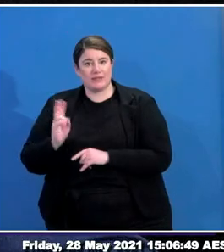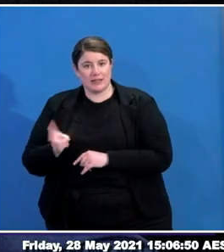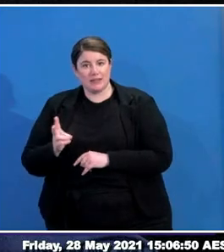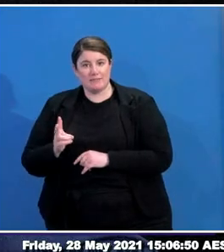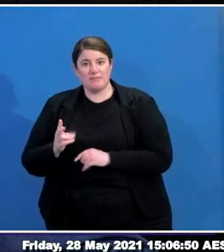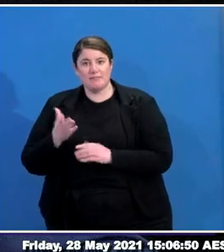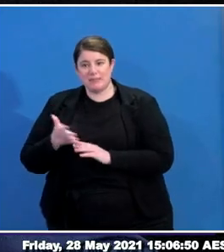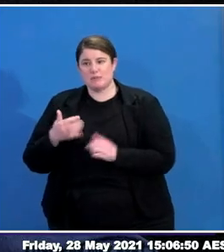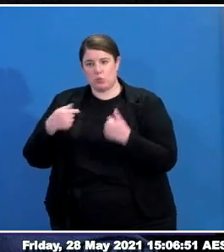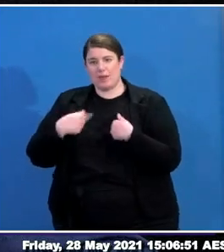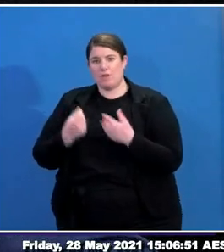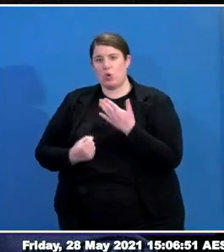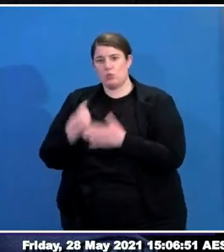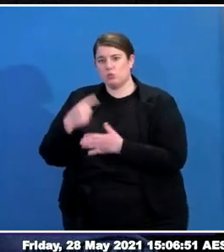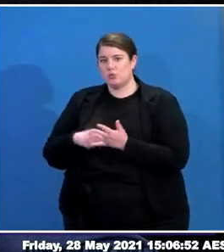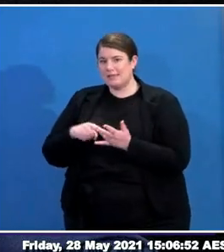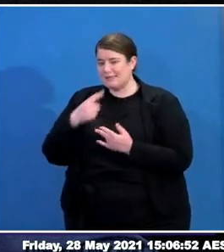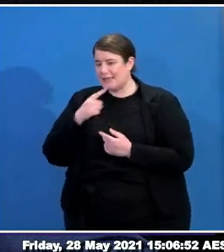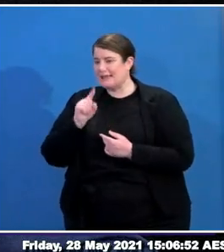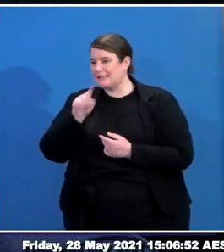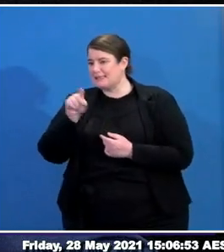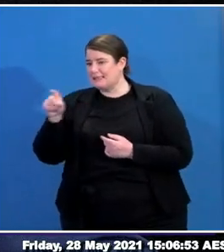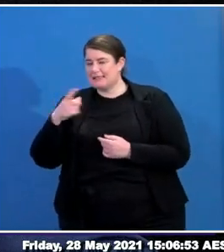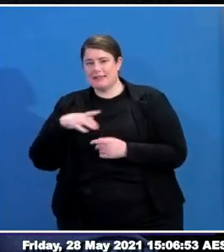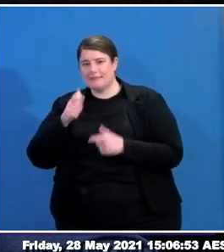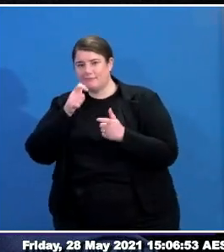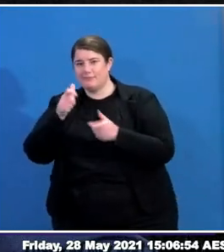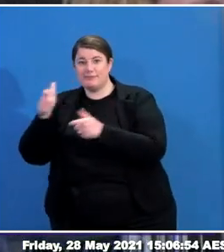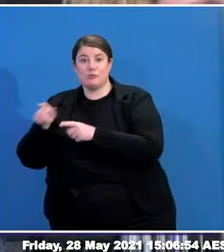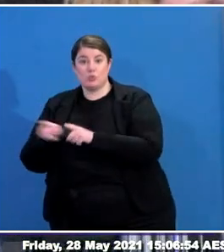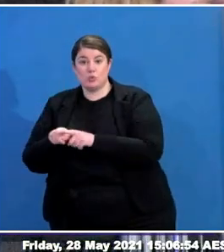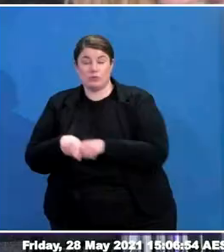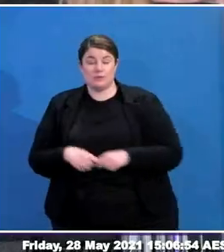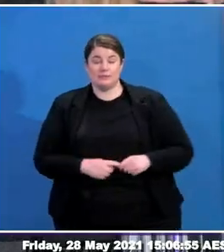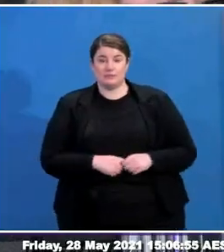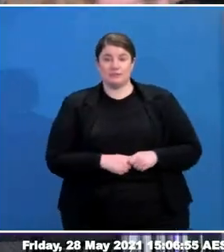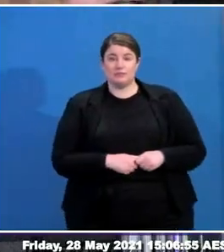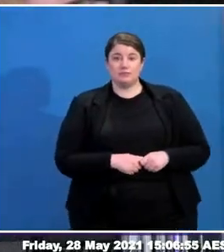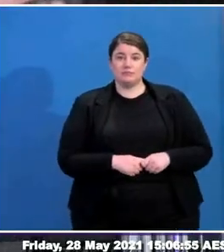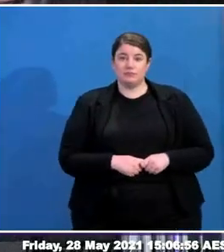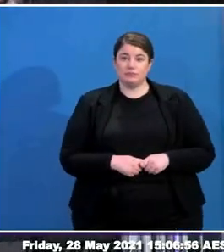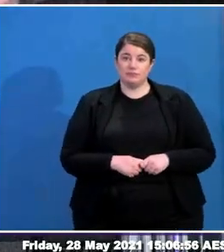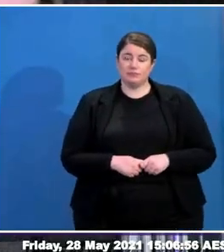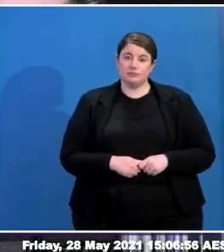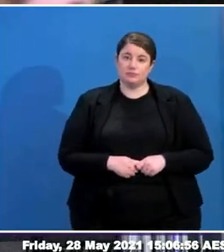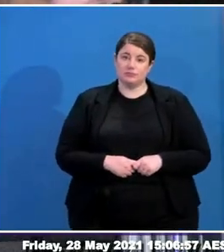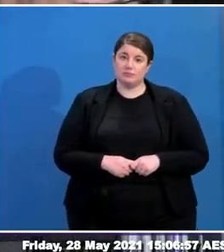for the Commission to flag other matters it may be concerned about. Is this the sort of thing that ought to have been flagged